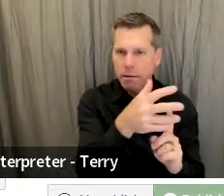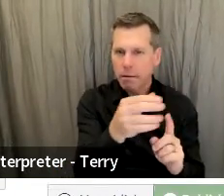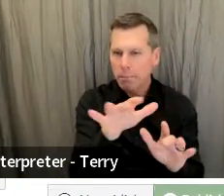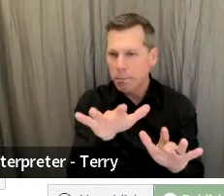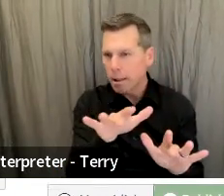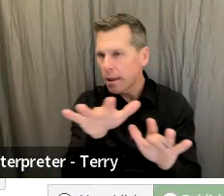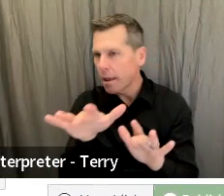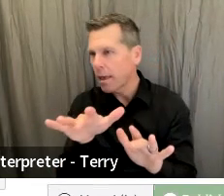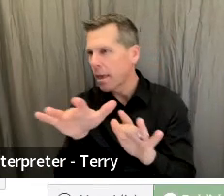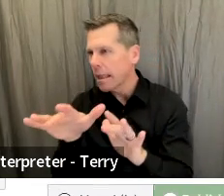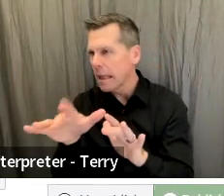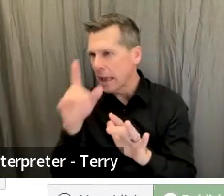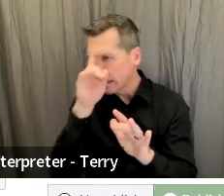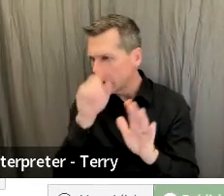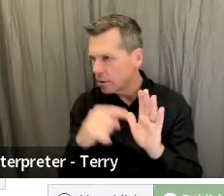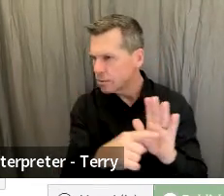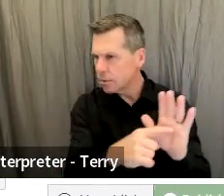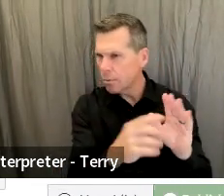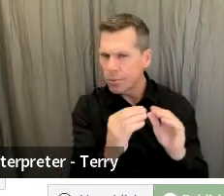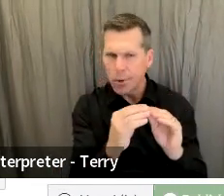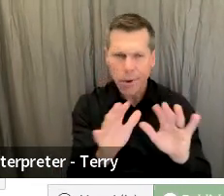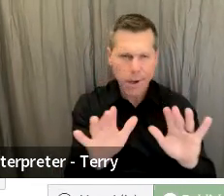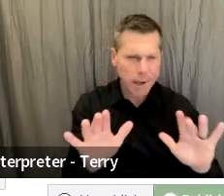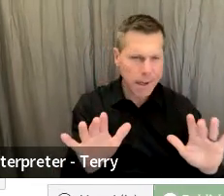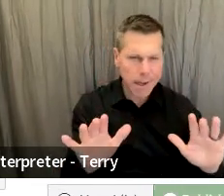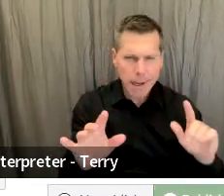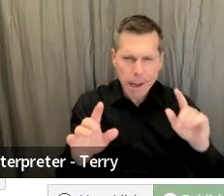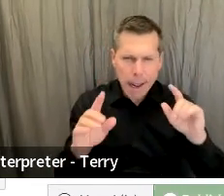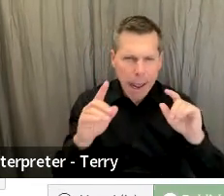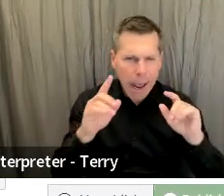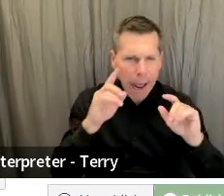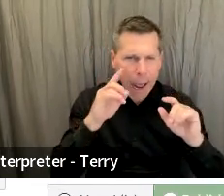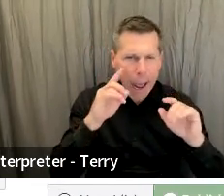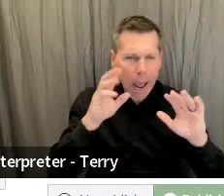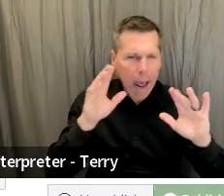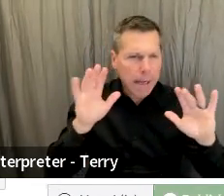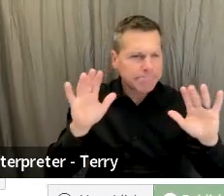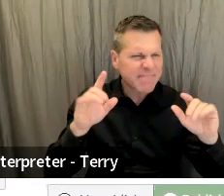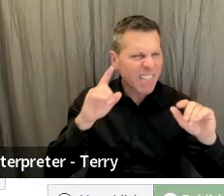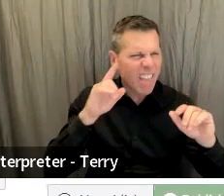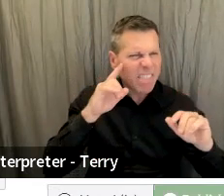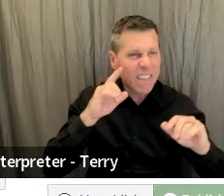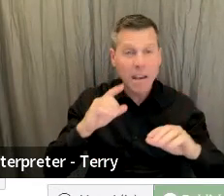and I'm not sure if I'm missing anything in the track that I should be with. Jacki, if you don't mind that